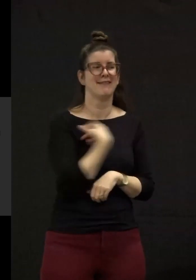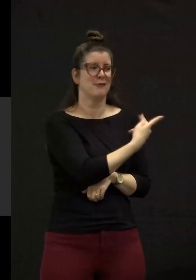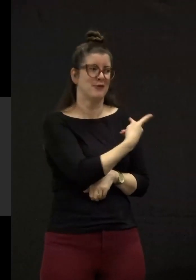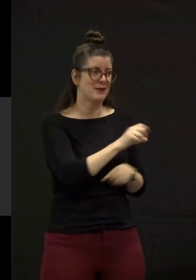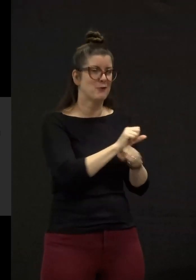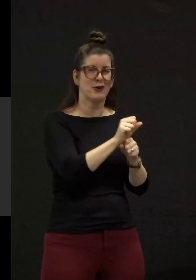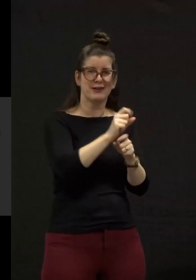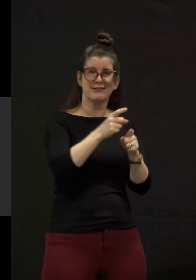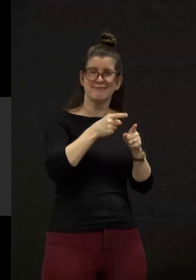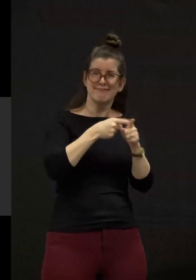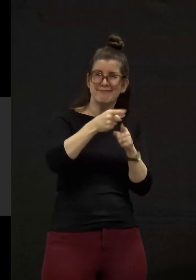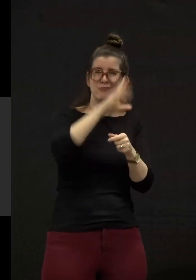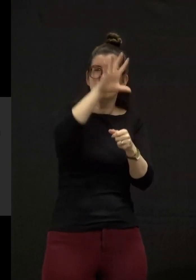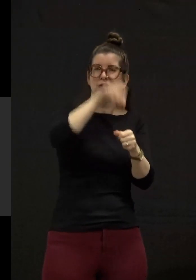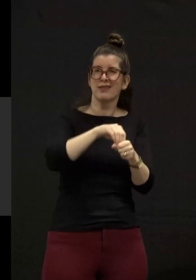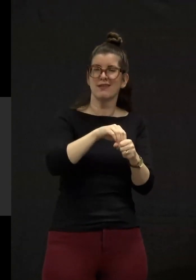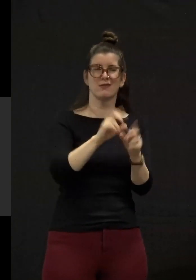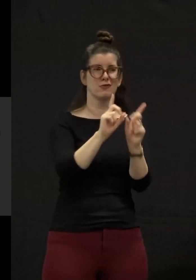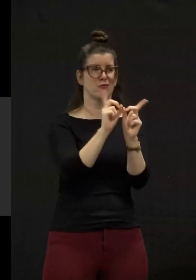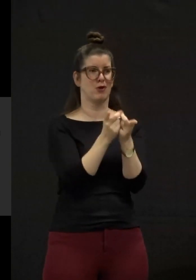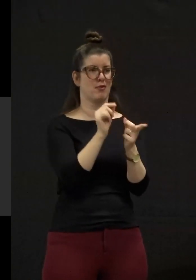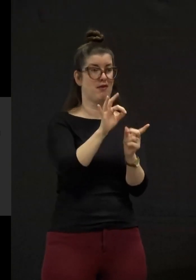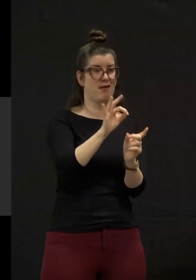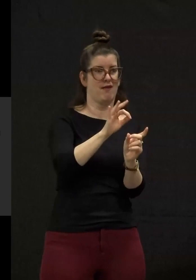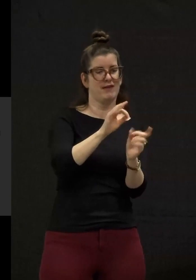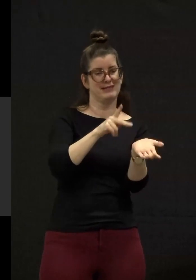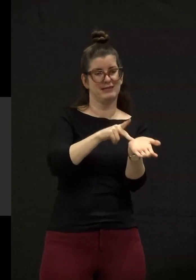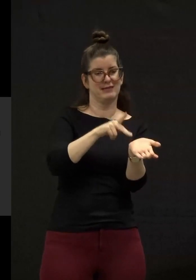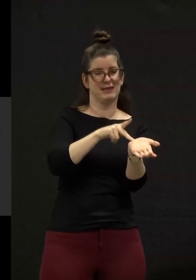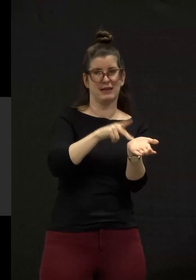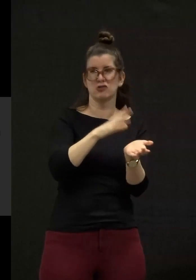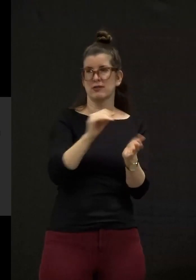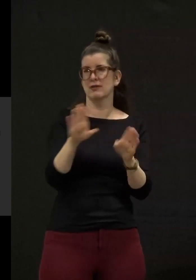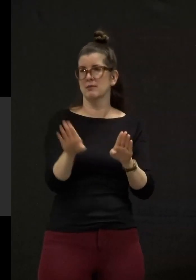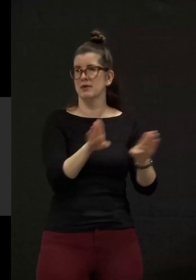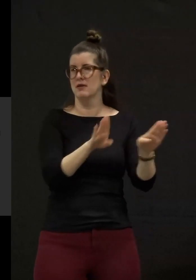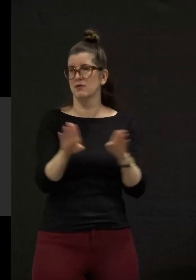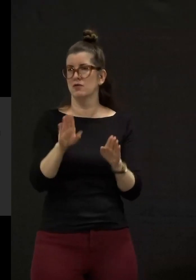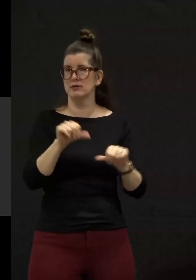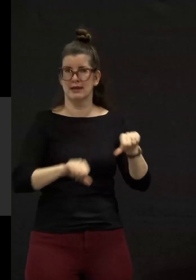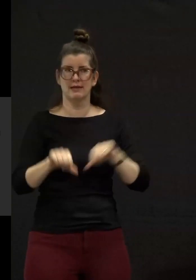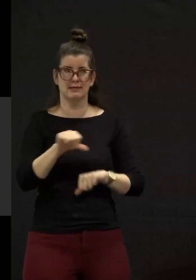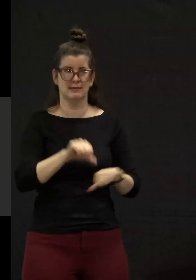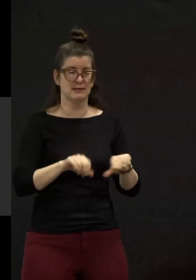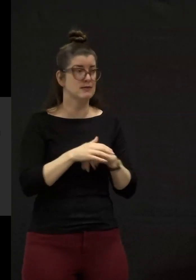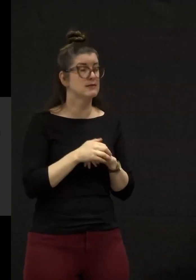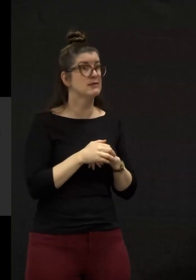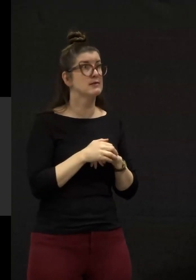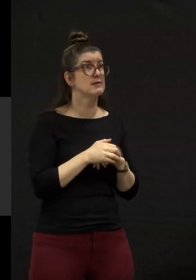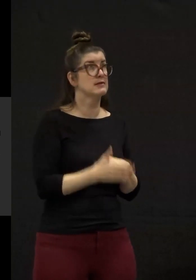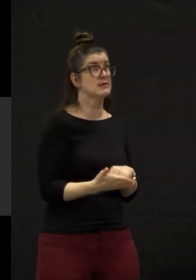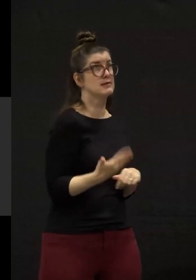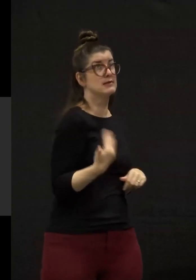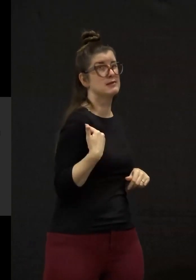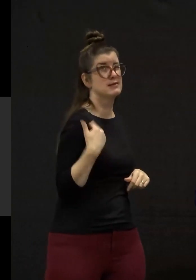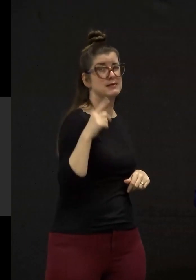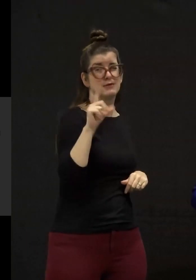within the Department of Psychiatry/Behavioral Sciences. And in 2016,